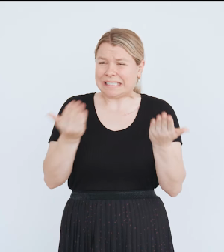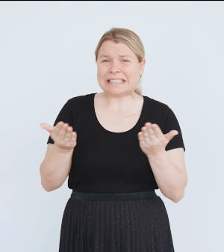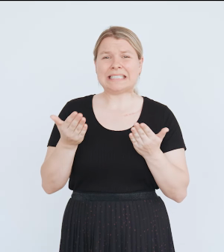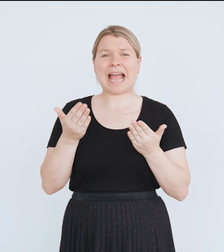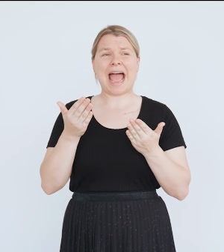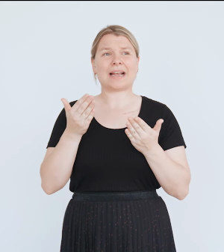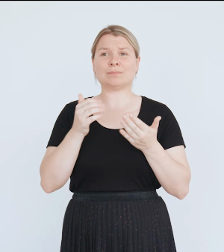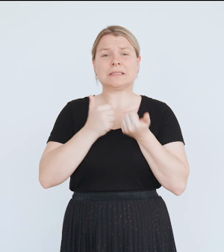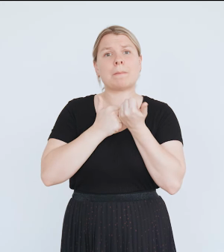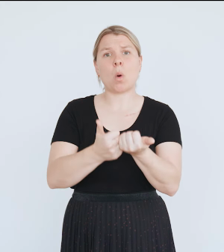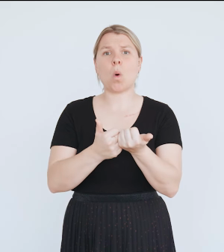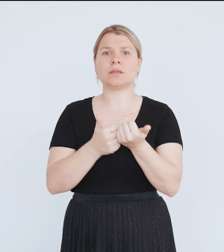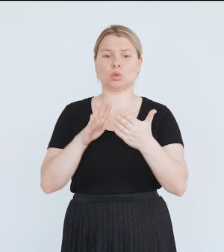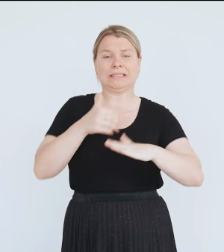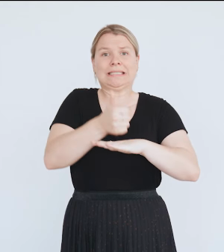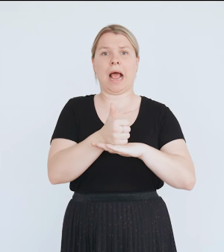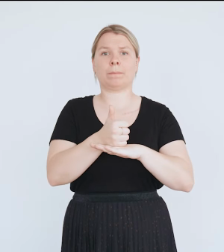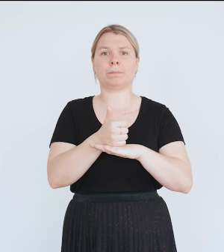to kickstart these businesses and start ups.